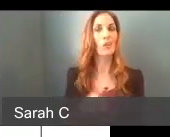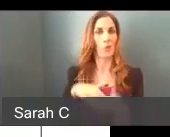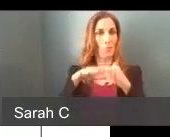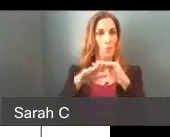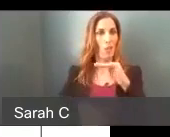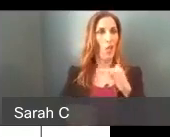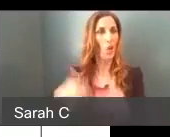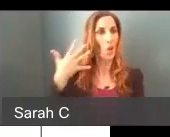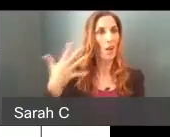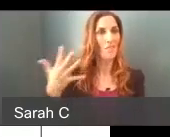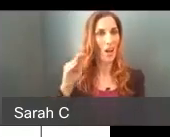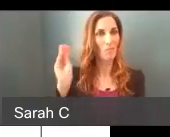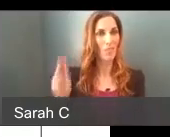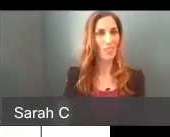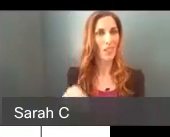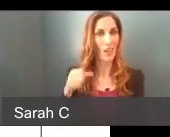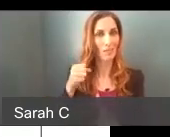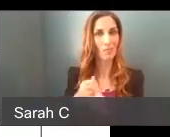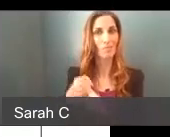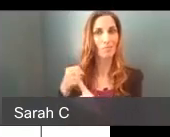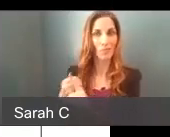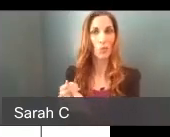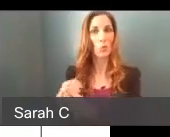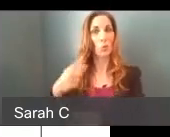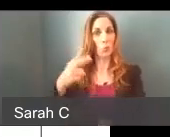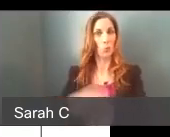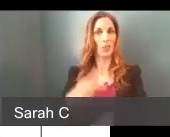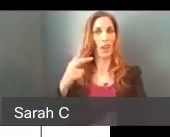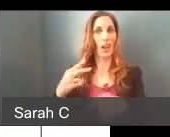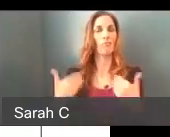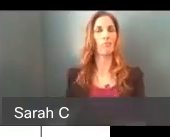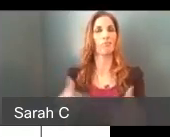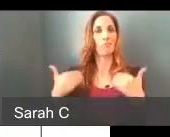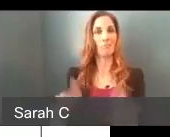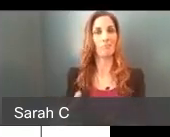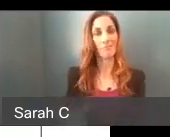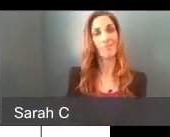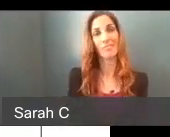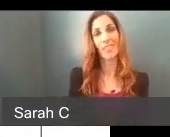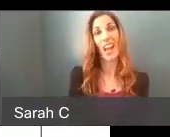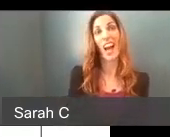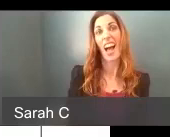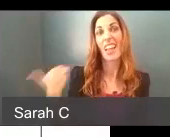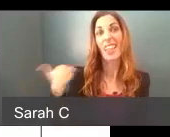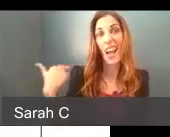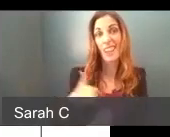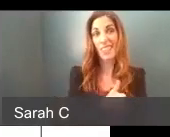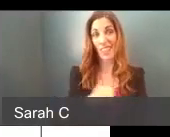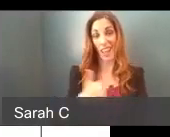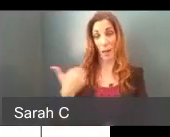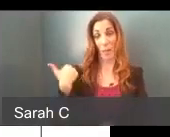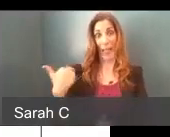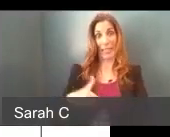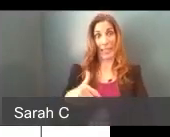on two of these days. The last time that we were below 5% was November